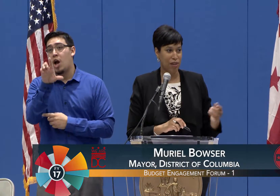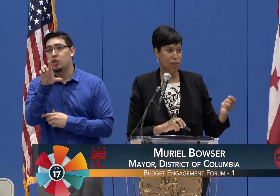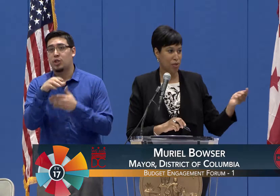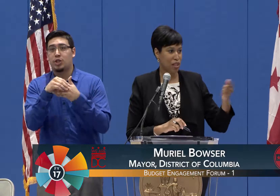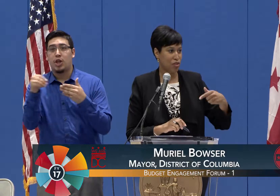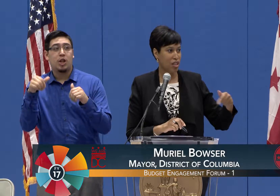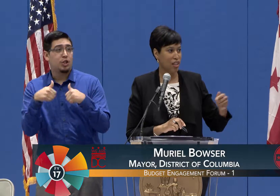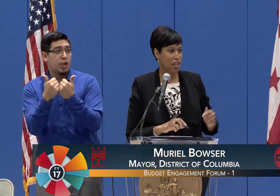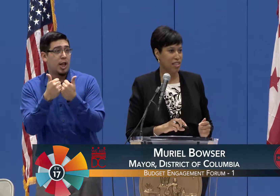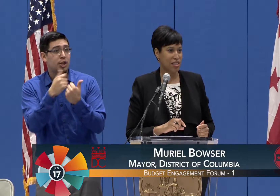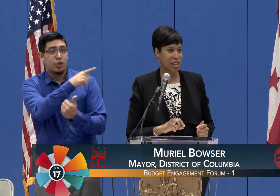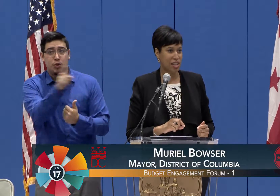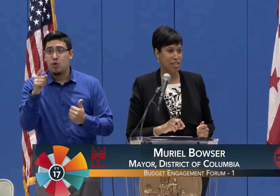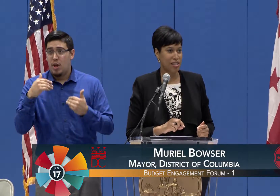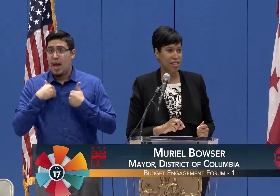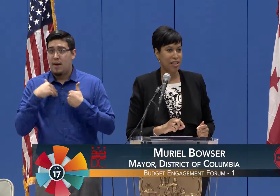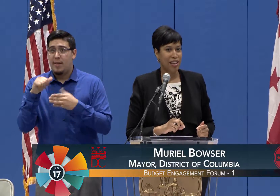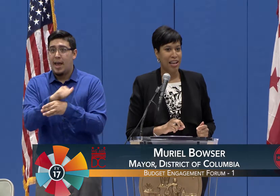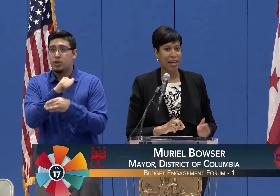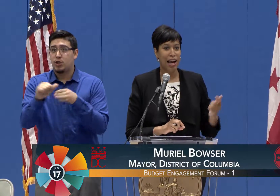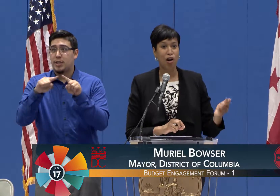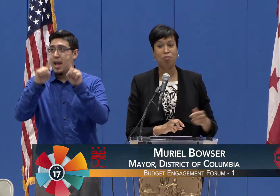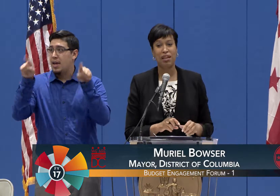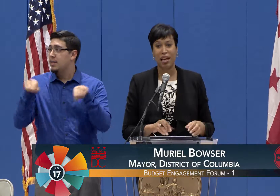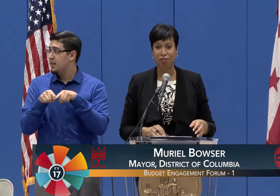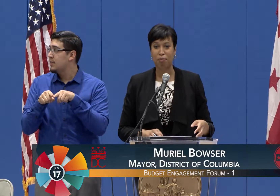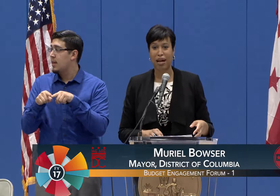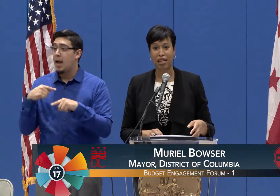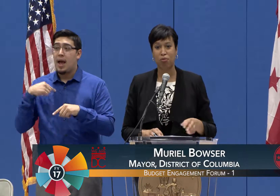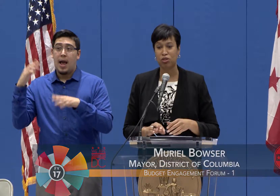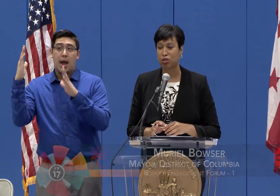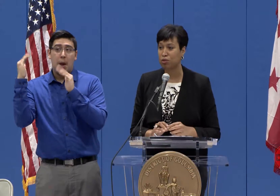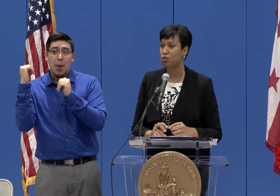YOU HAVE THE $100 EXERCISE, AND I HOPE THAT EVERYBODY WILL DO